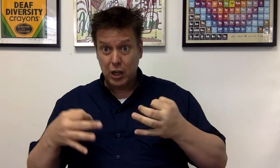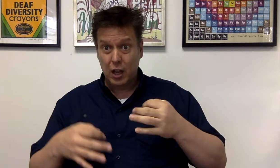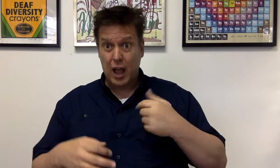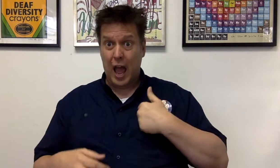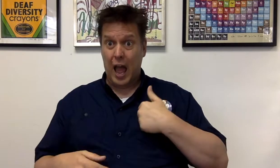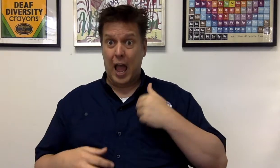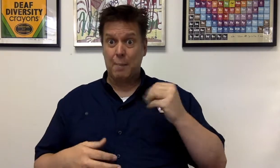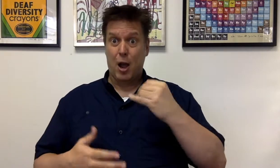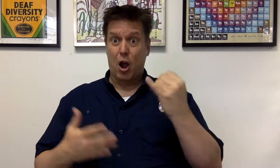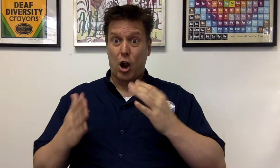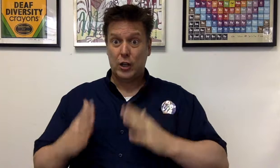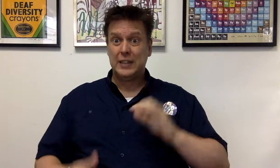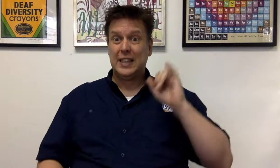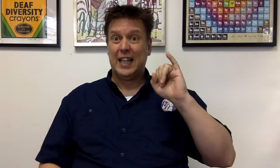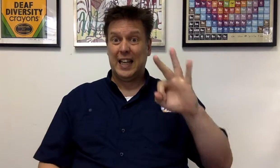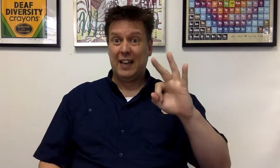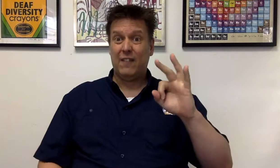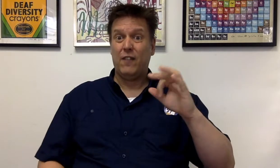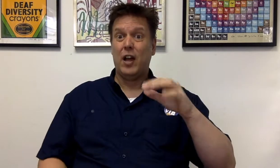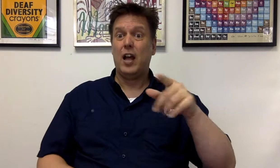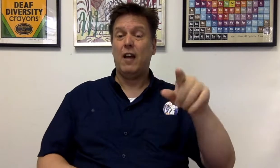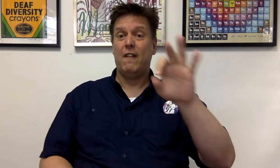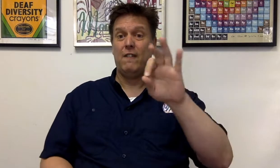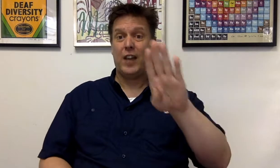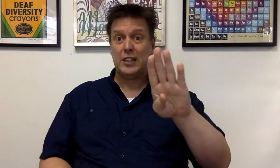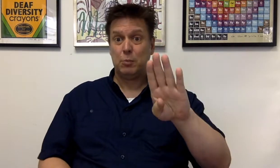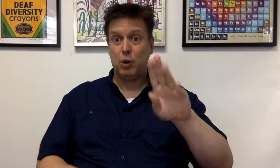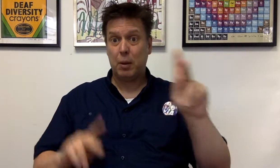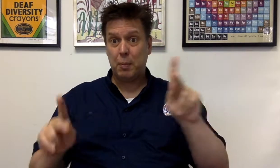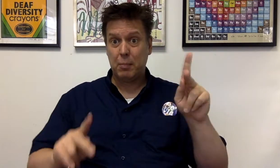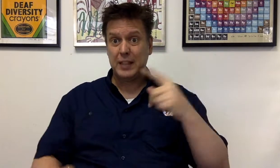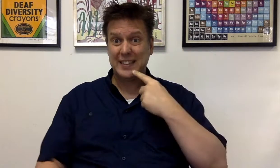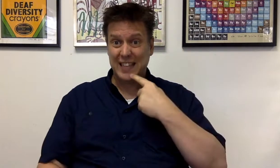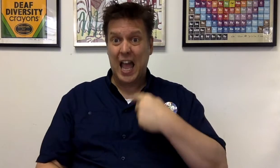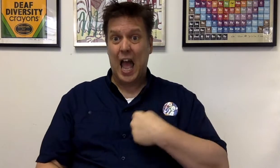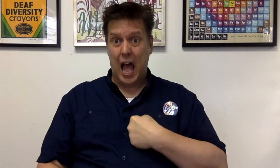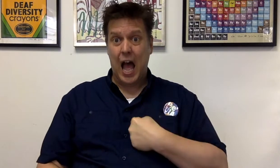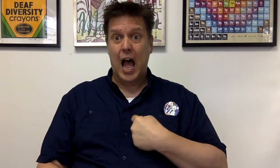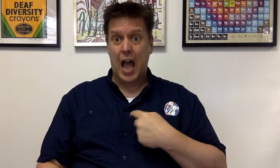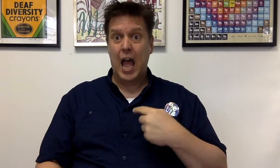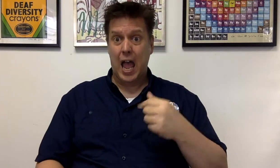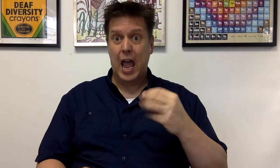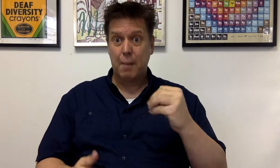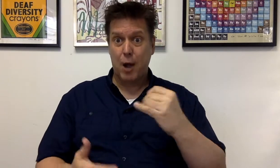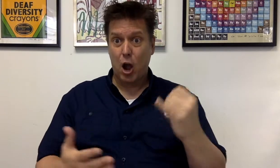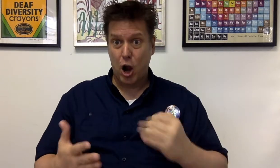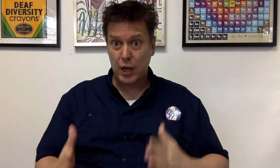judge as to whether or not you're an artist. If Facebook people tell you that